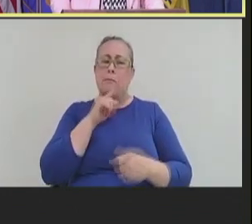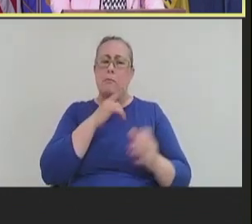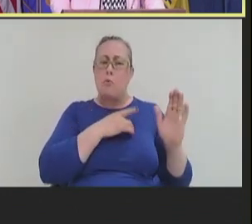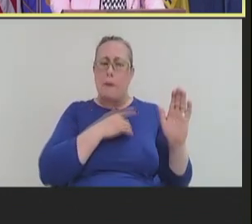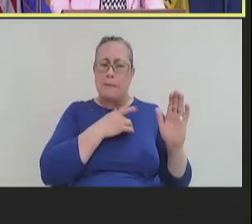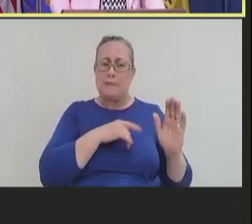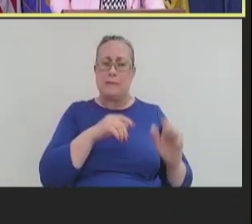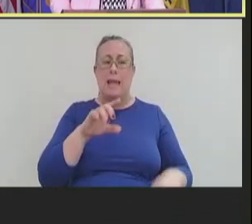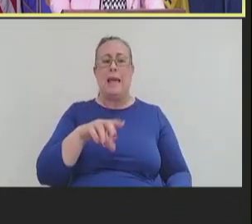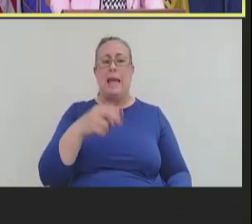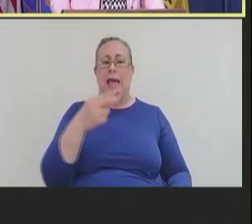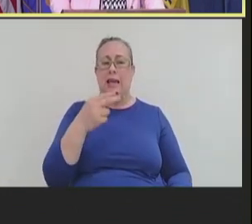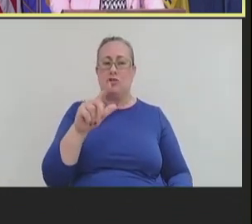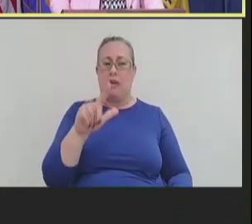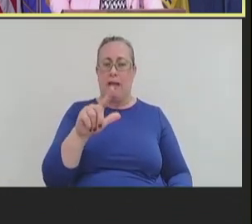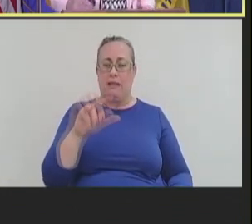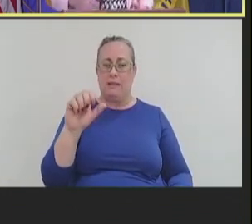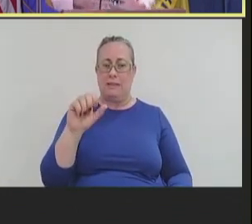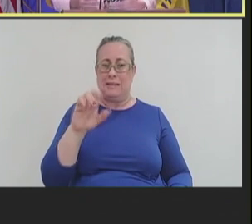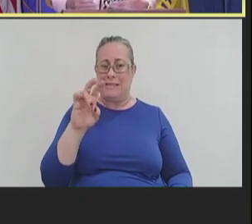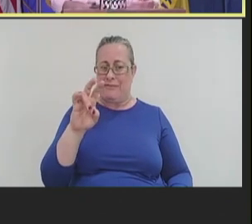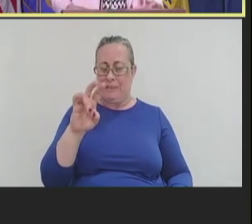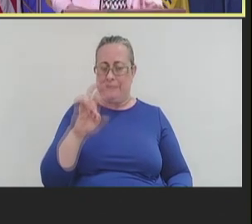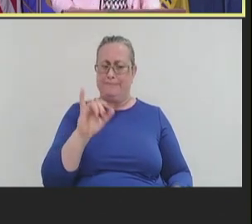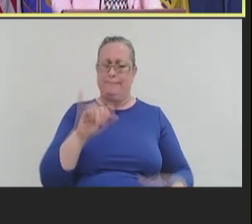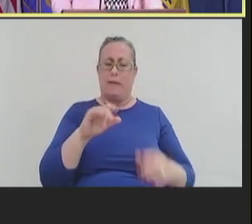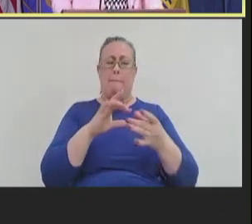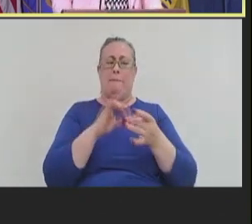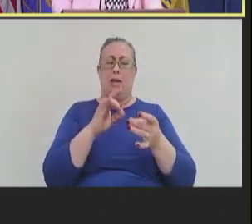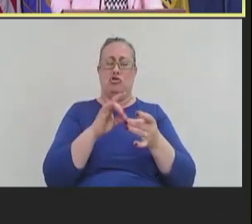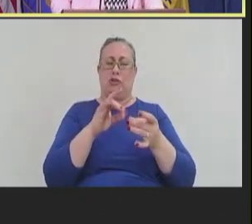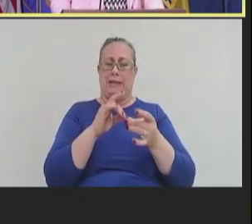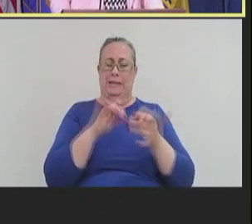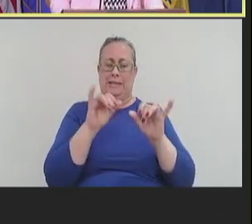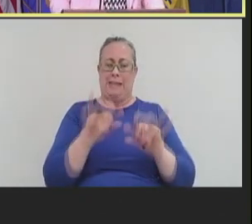which is the messaging standard or how things are transmitted between systems.